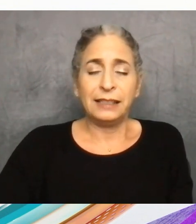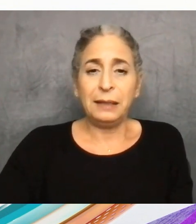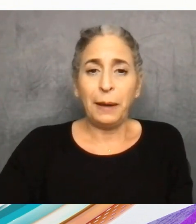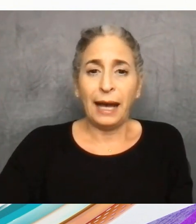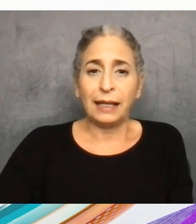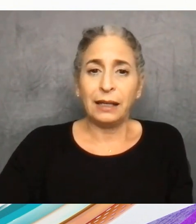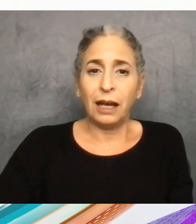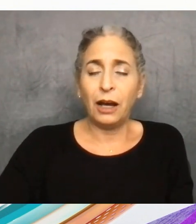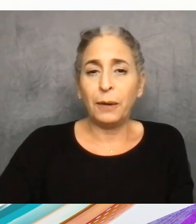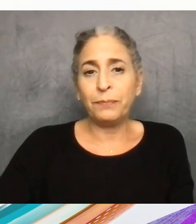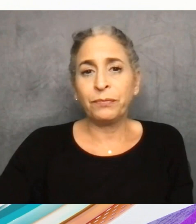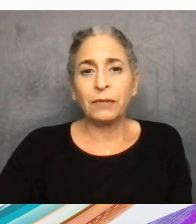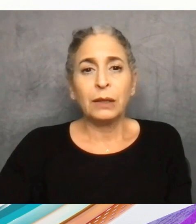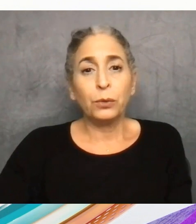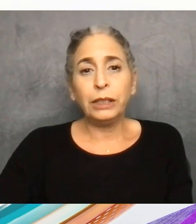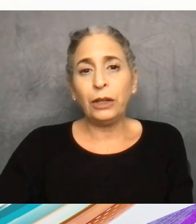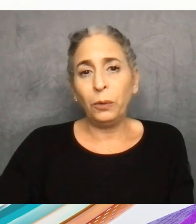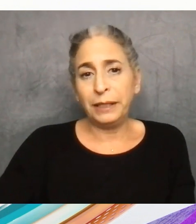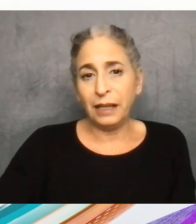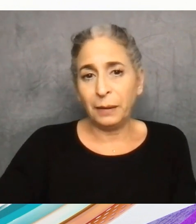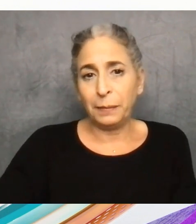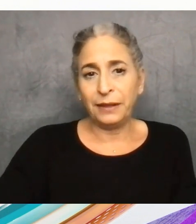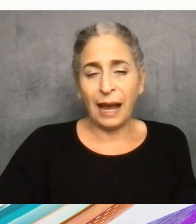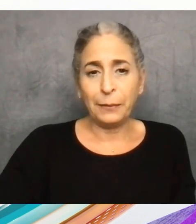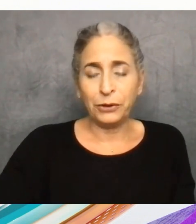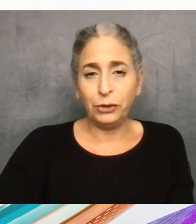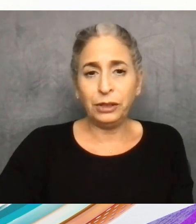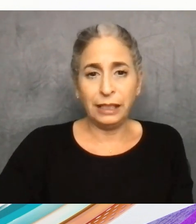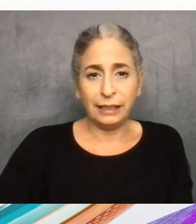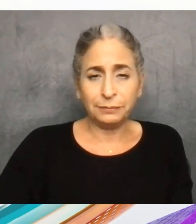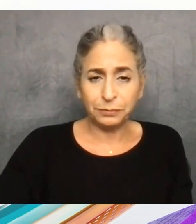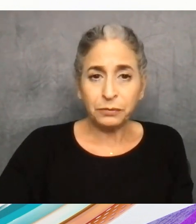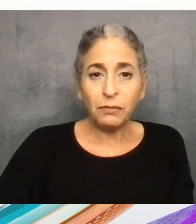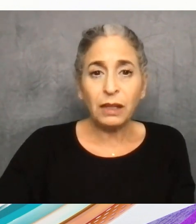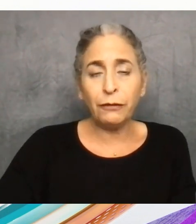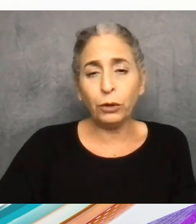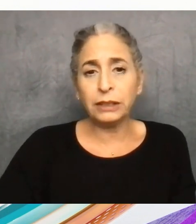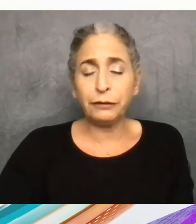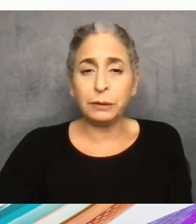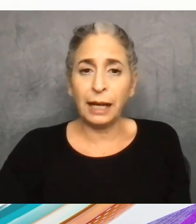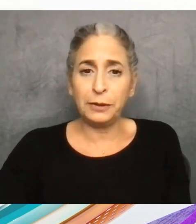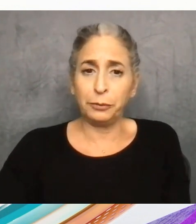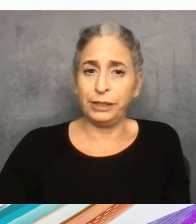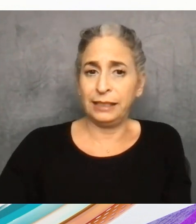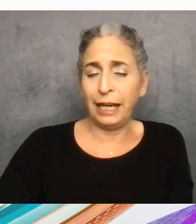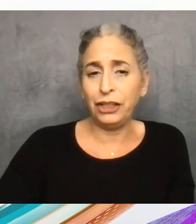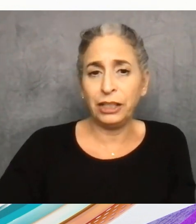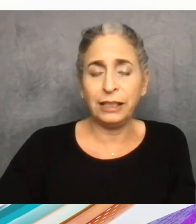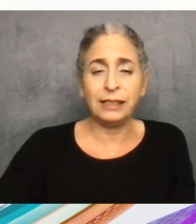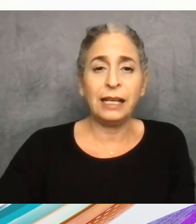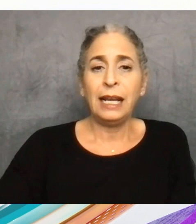the CPAC really opened up the opportunity for different types of presentations,